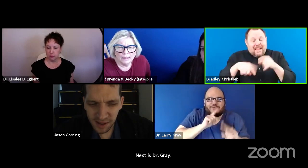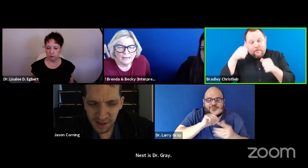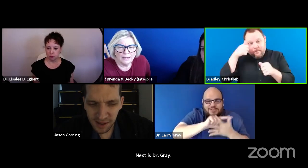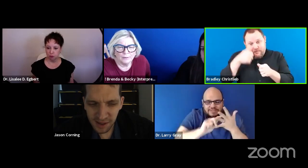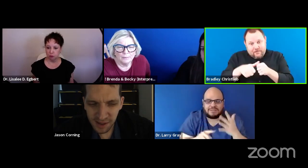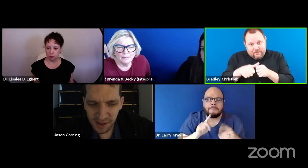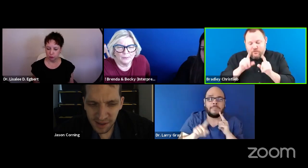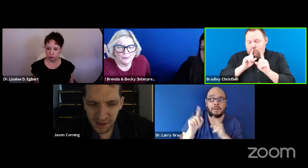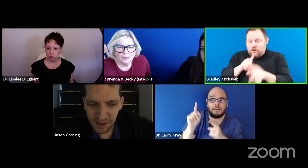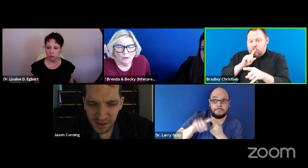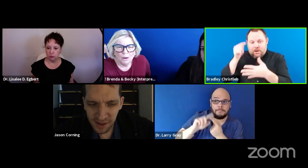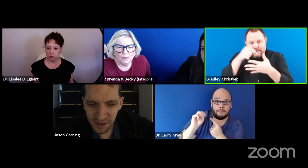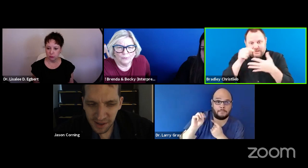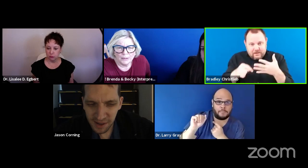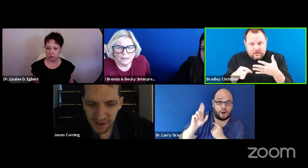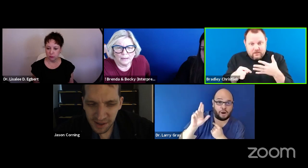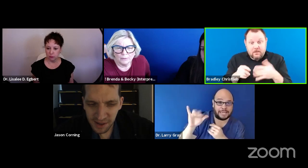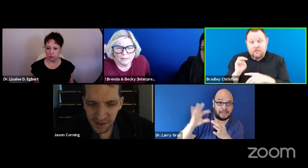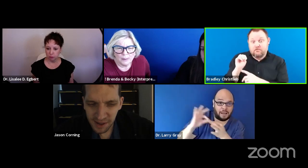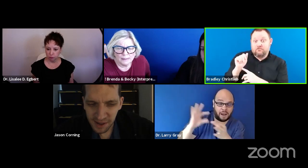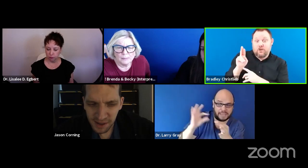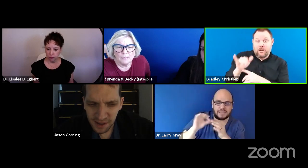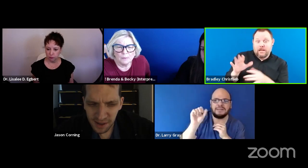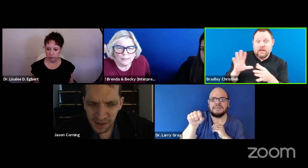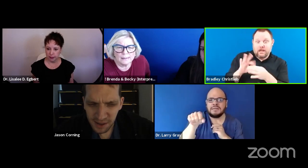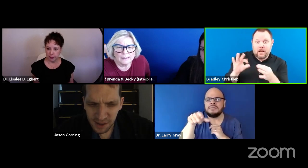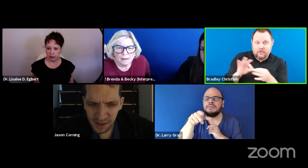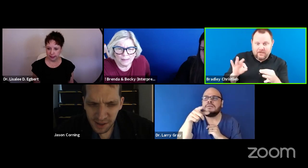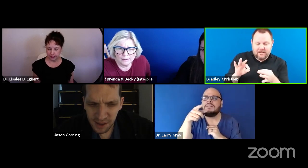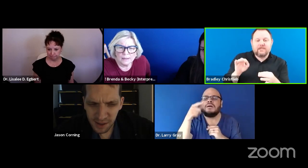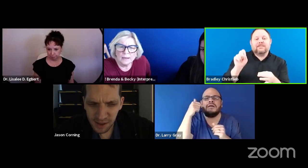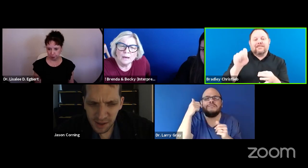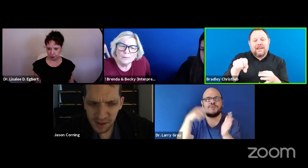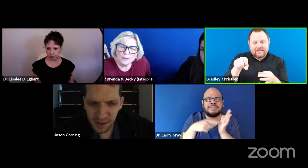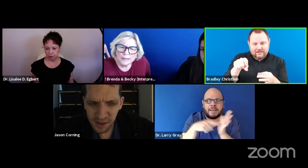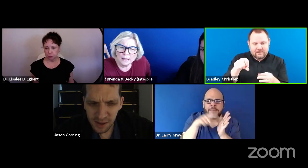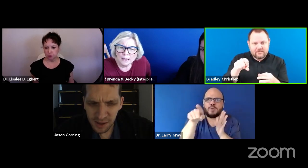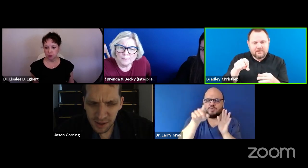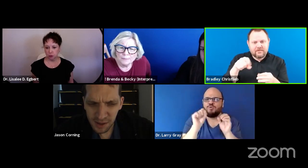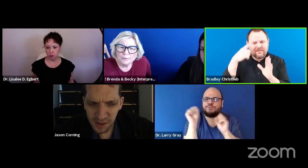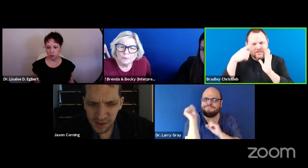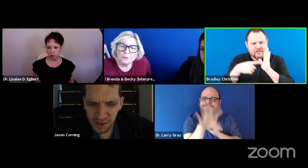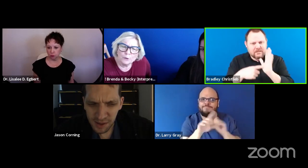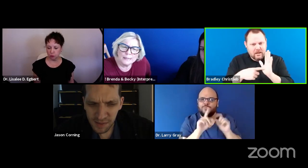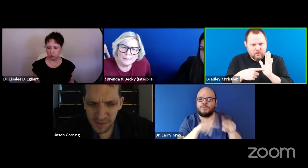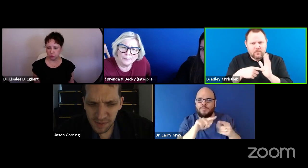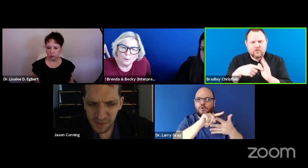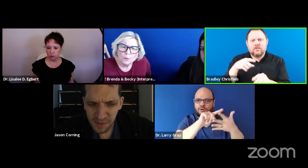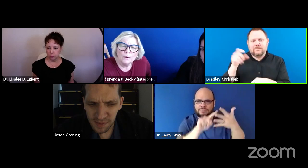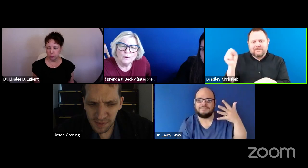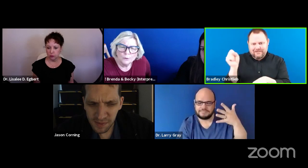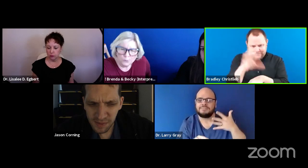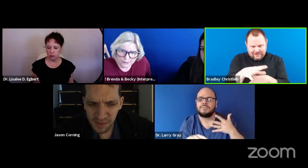I can't remember all of the responses, but Marny's comment, Marny, for example, you did